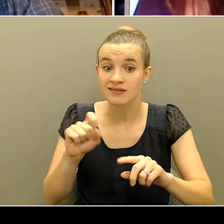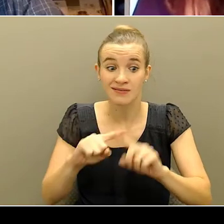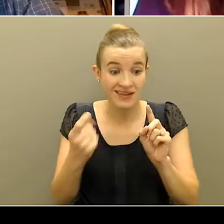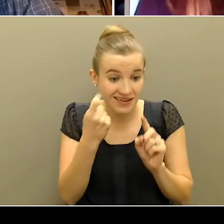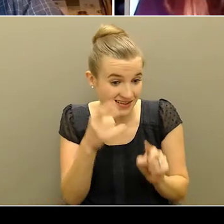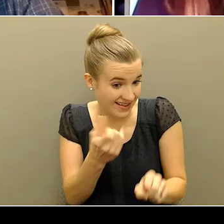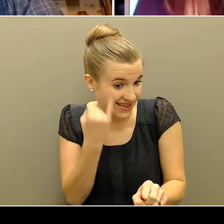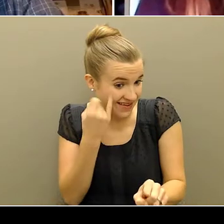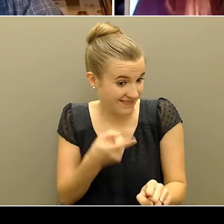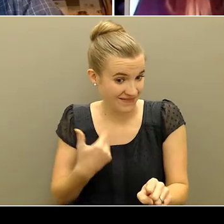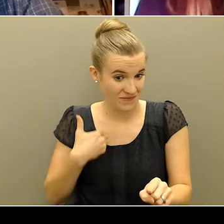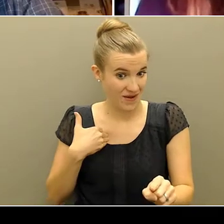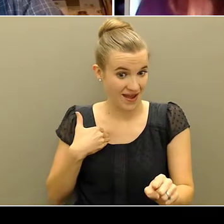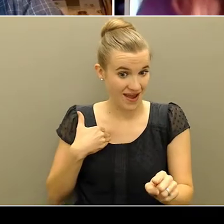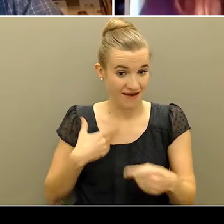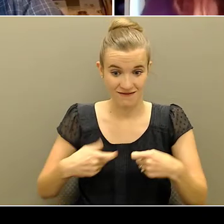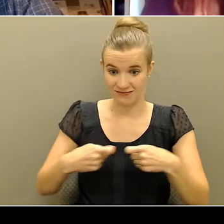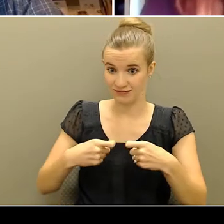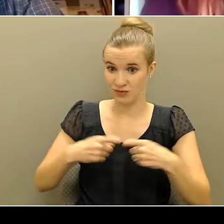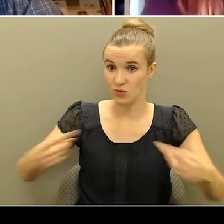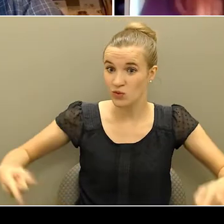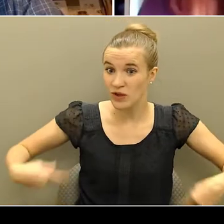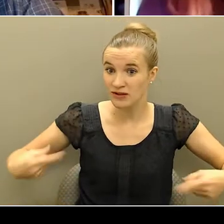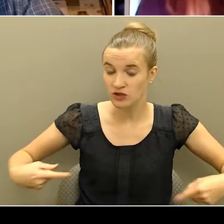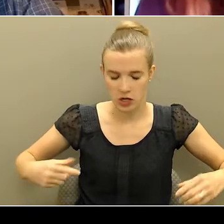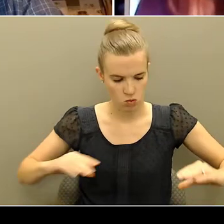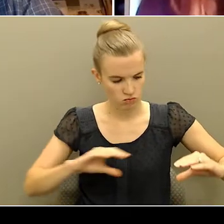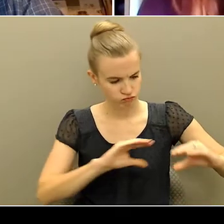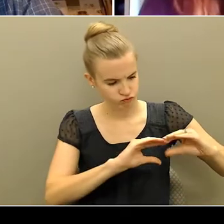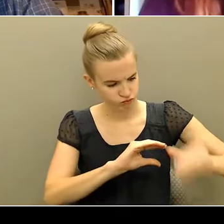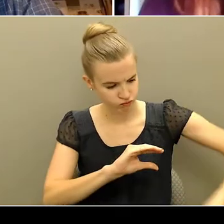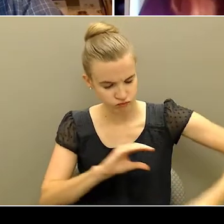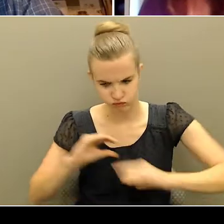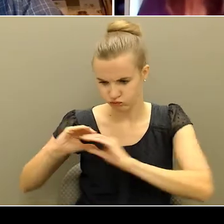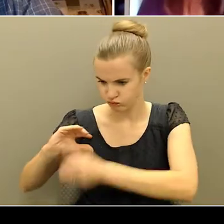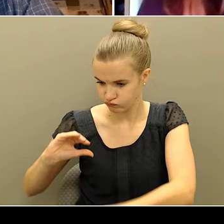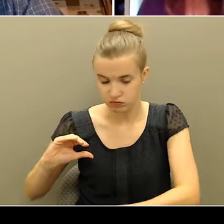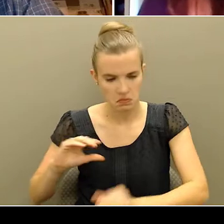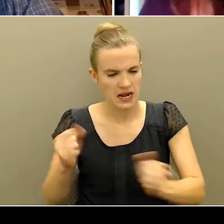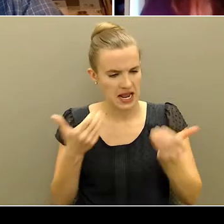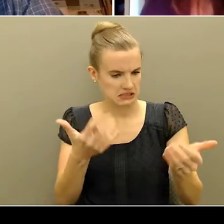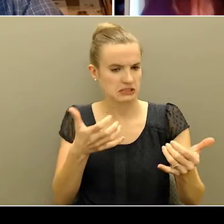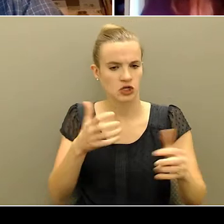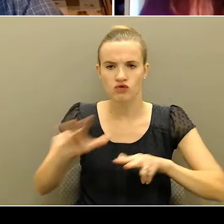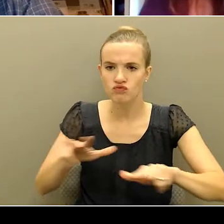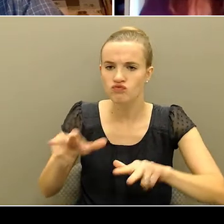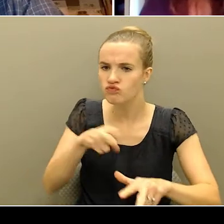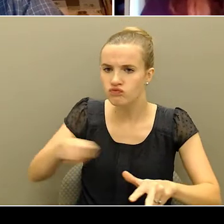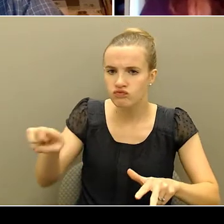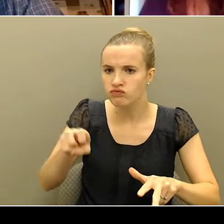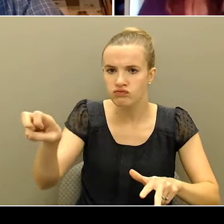yourself, you can still get lost in nature and you know, and the smells and the sound and go birdwatching and be the person that you always are.